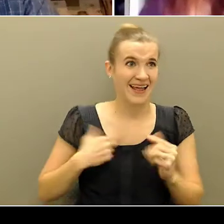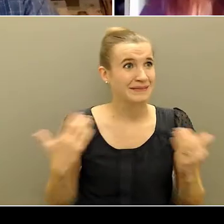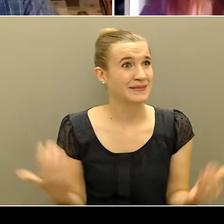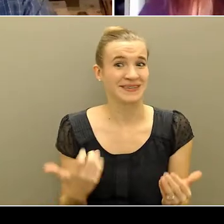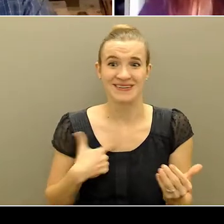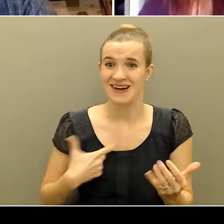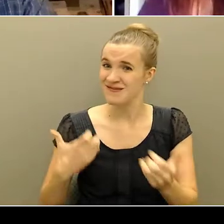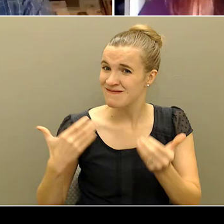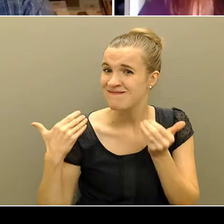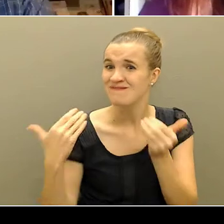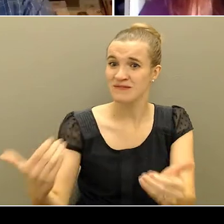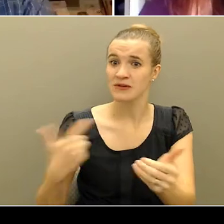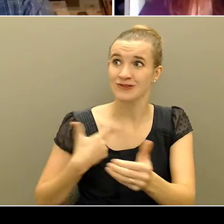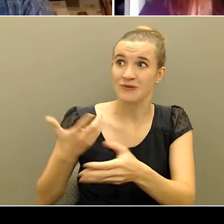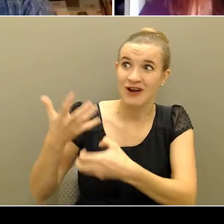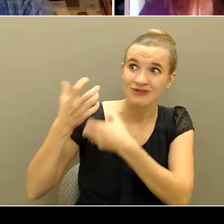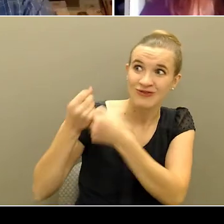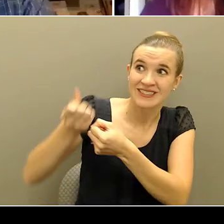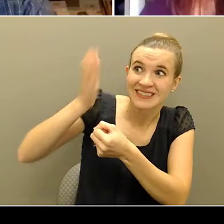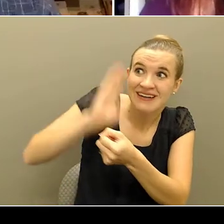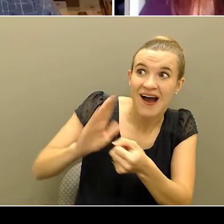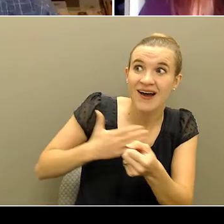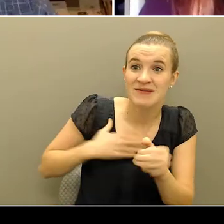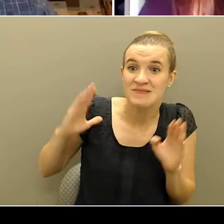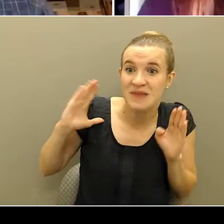Erik: So, what's next? What do you, what do you got planned?